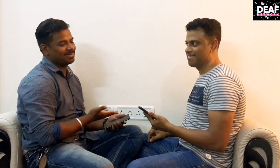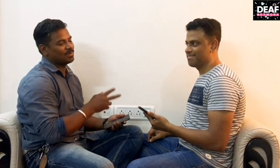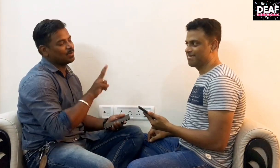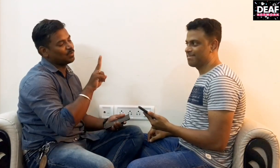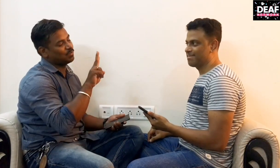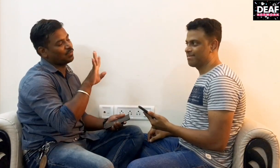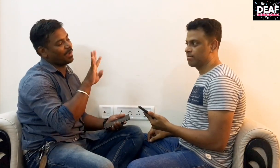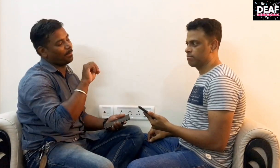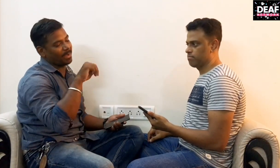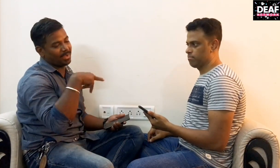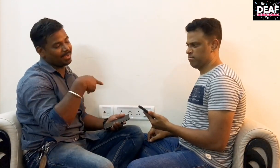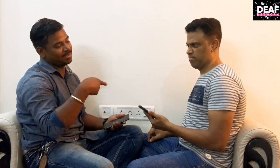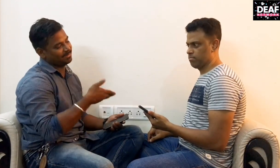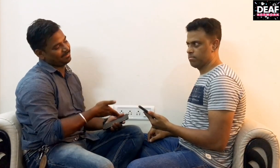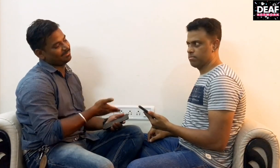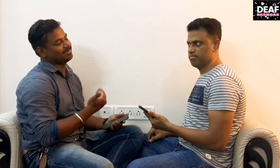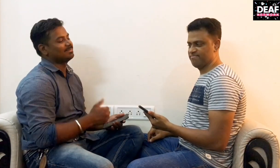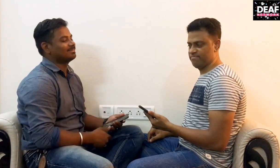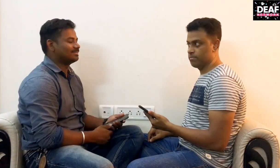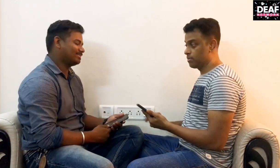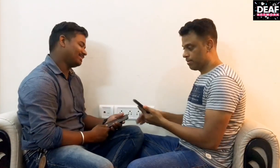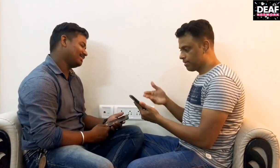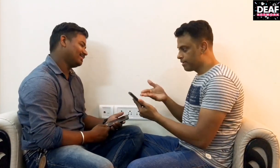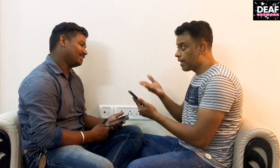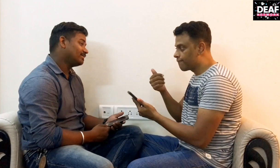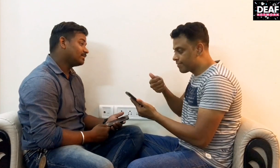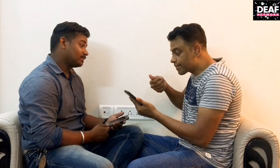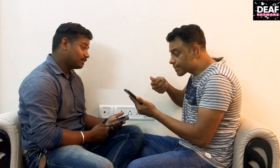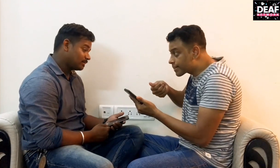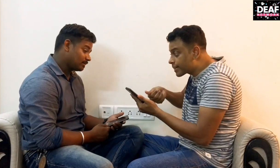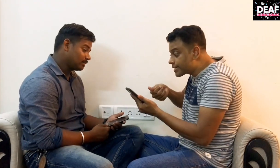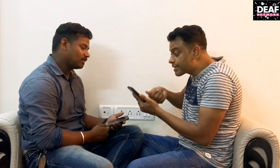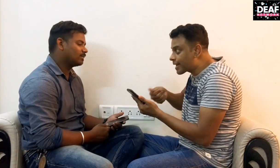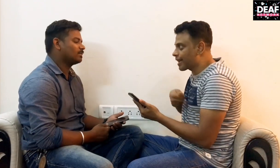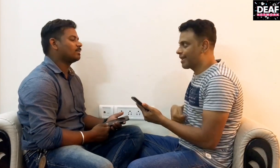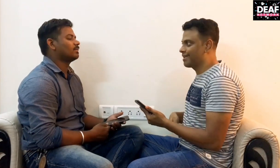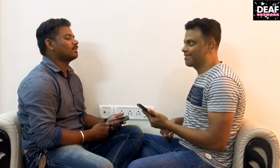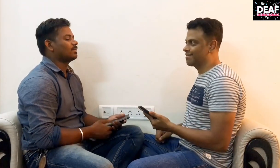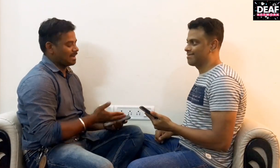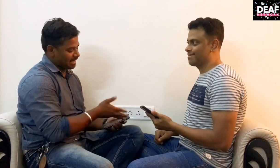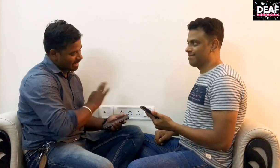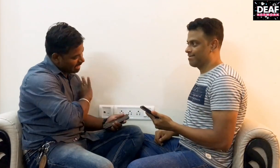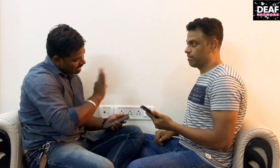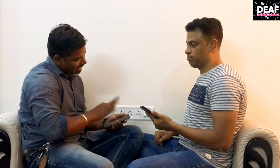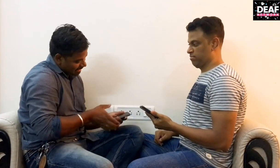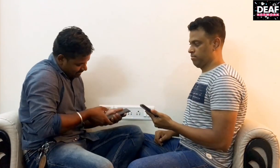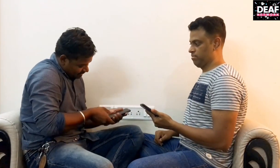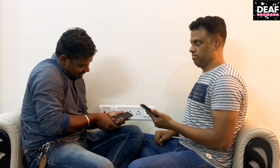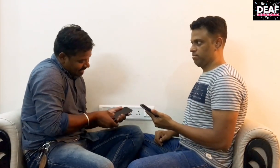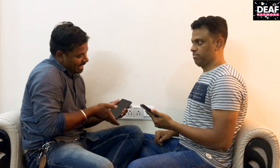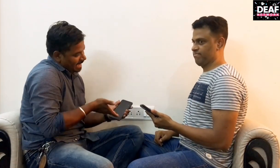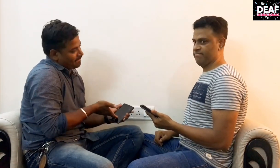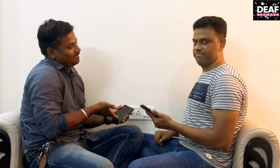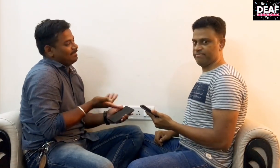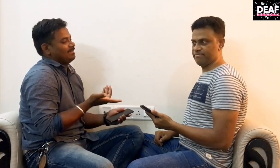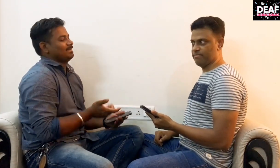24 MP camera Here, It have touch screen access Here also having touch access